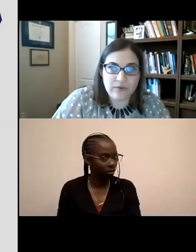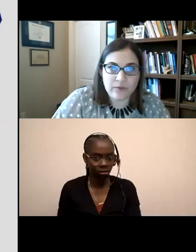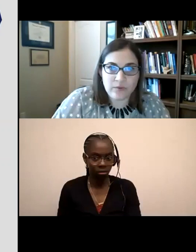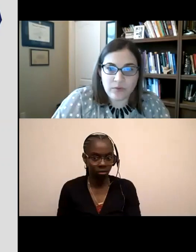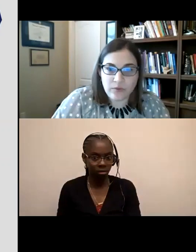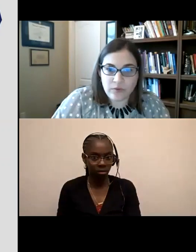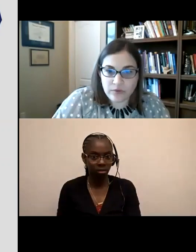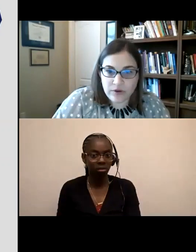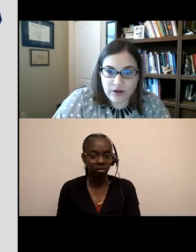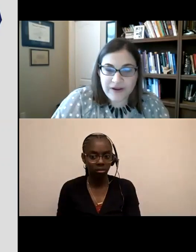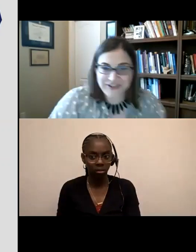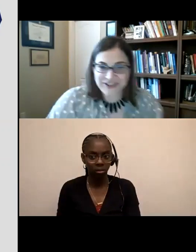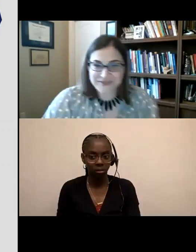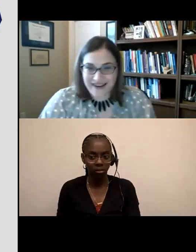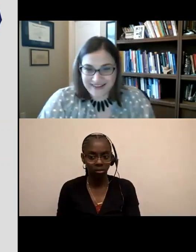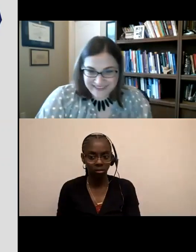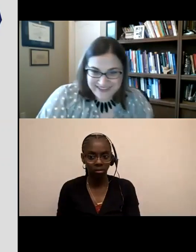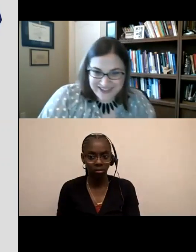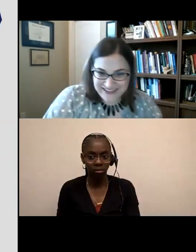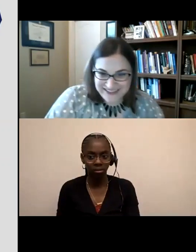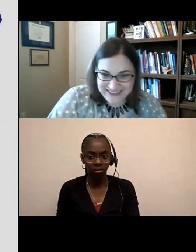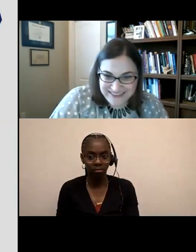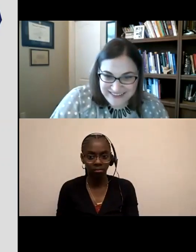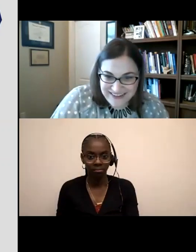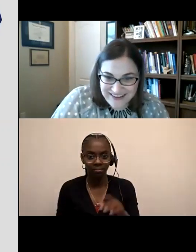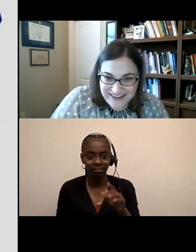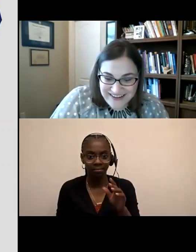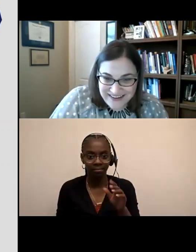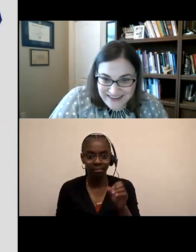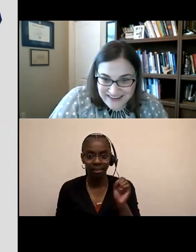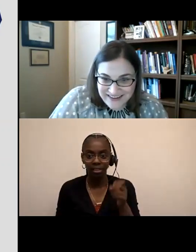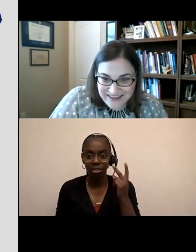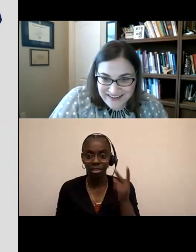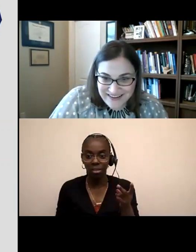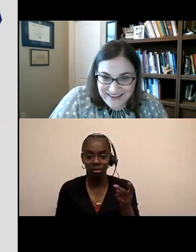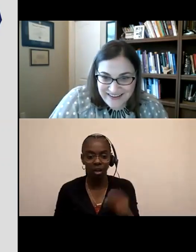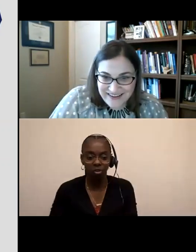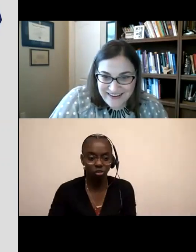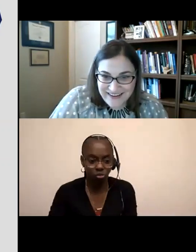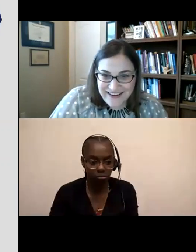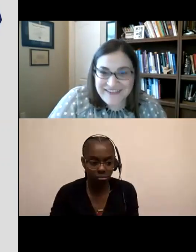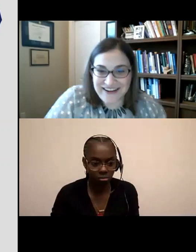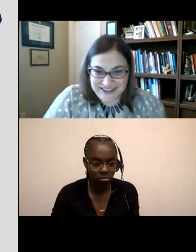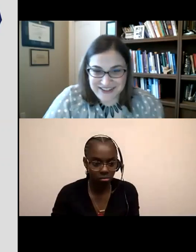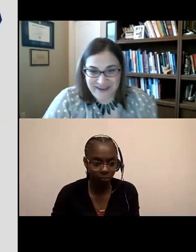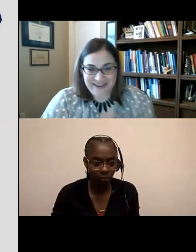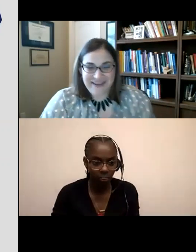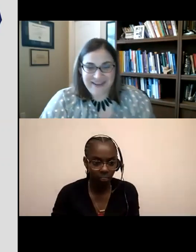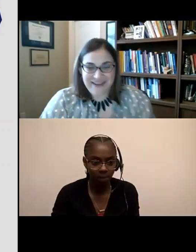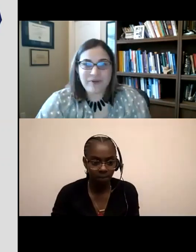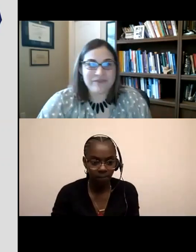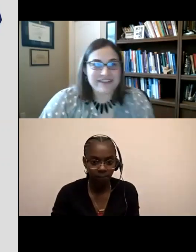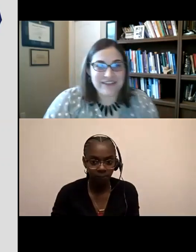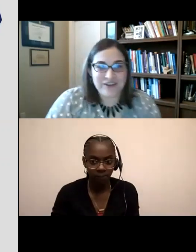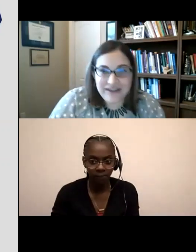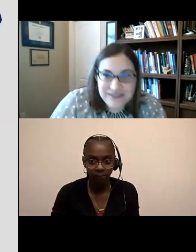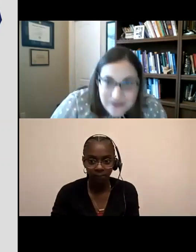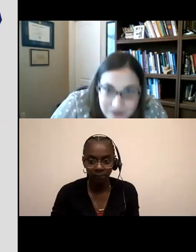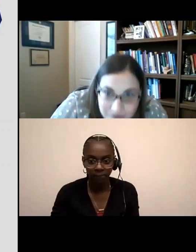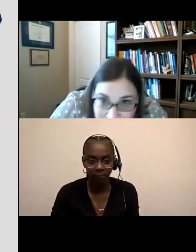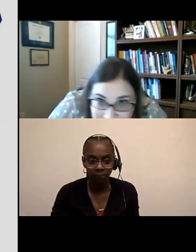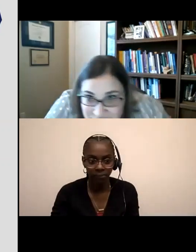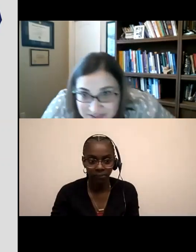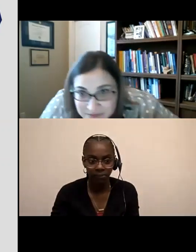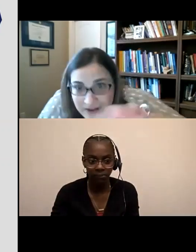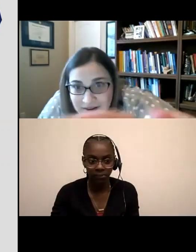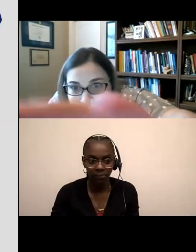OKAY SHE'S BACK. PERFECT. ALL RIGHT. LET ME SWITCH THIS BOX. SORRY I HAVE POST-IT